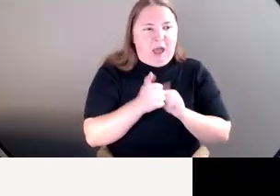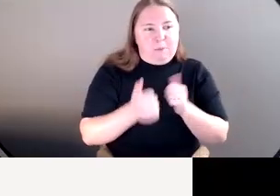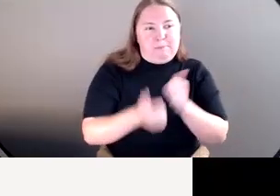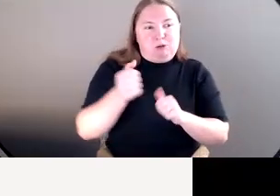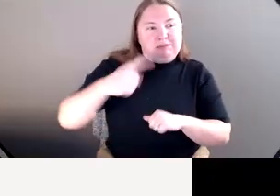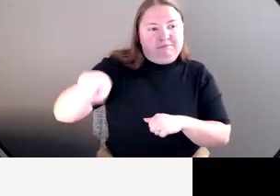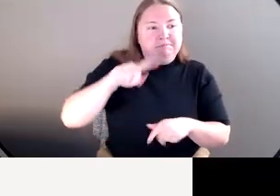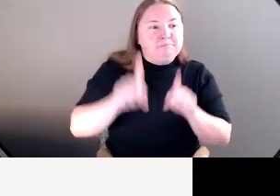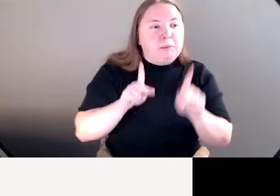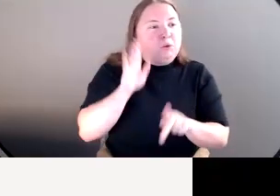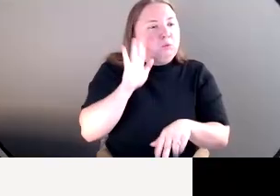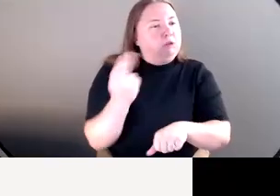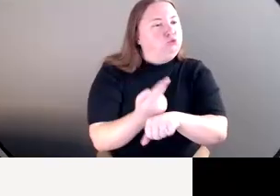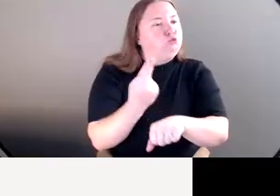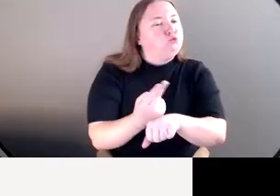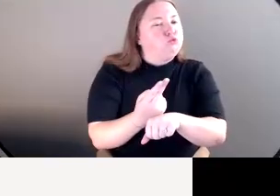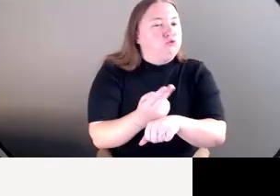and so that it'll just be in production.